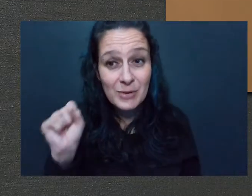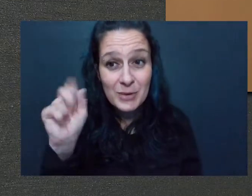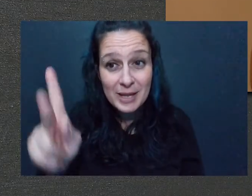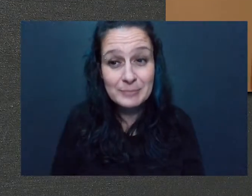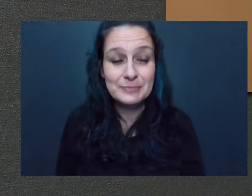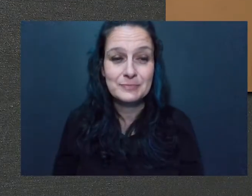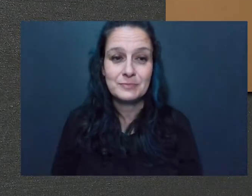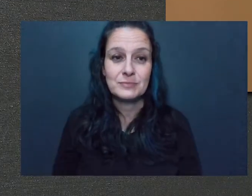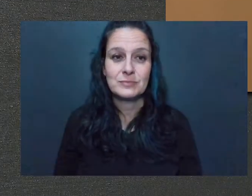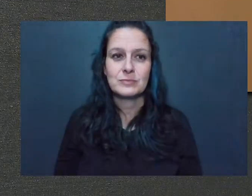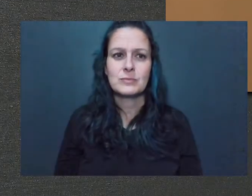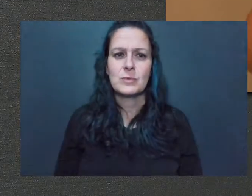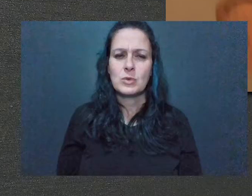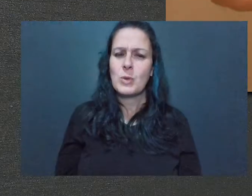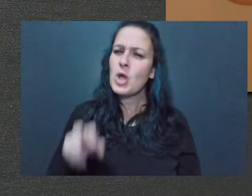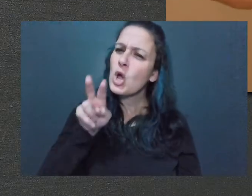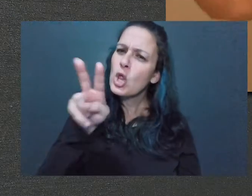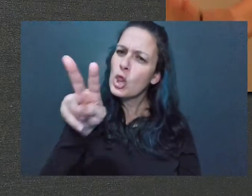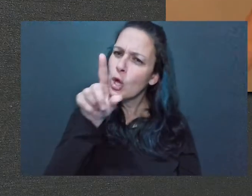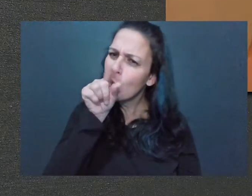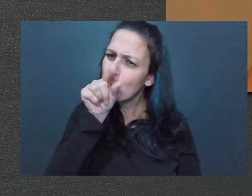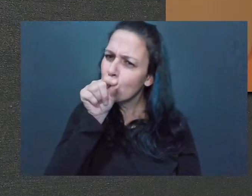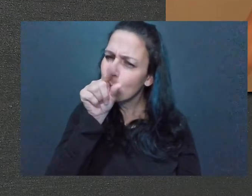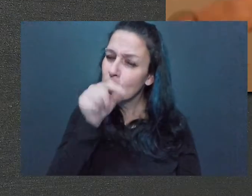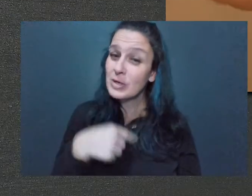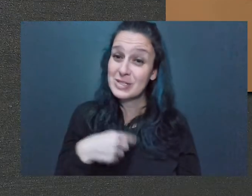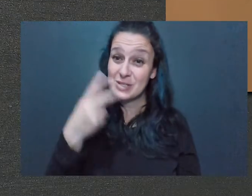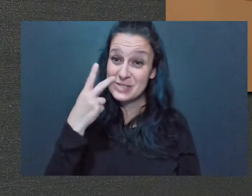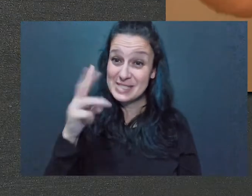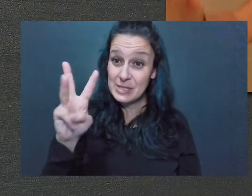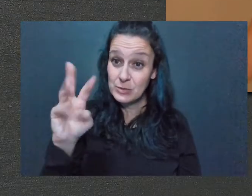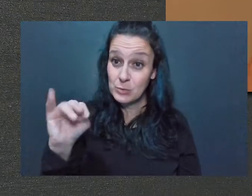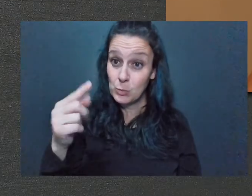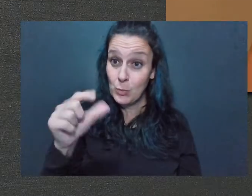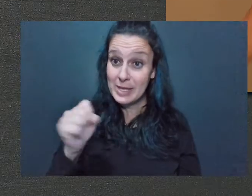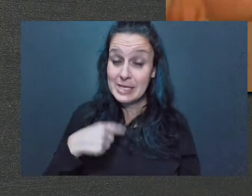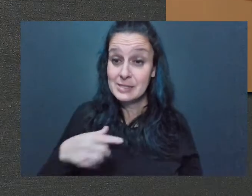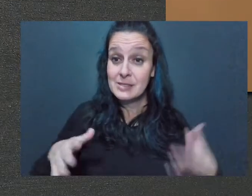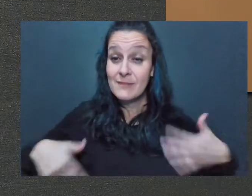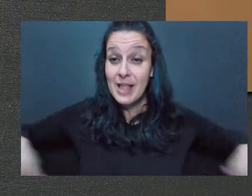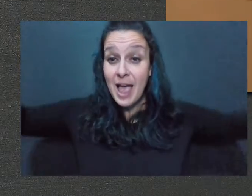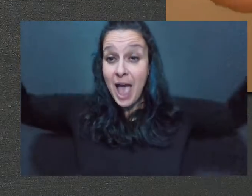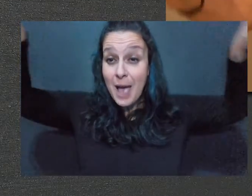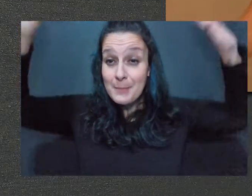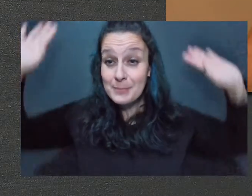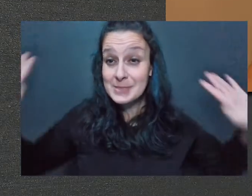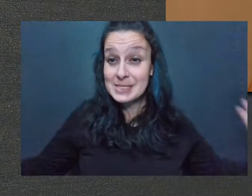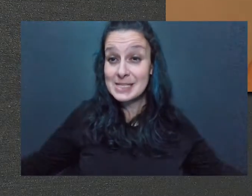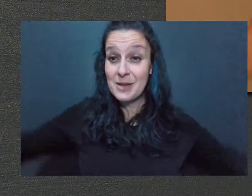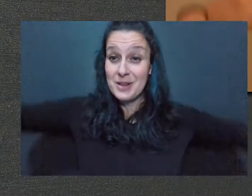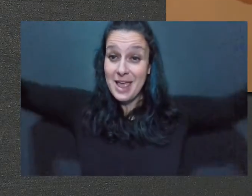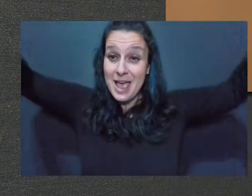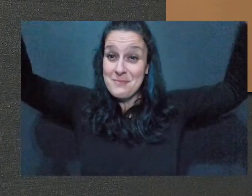So when you look at a bird, you see the wings flying up and down,